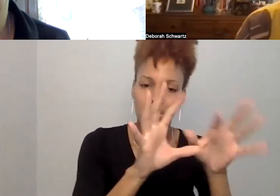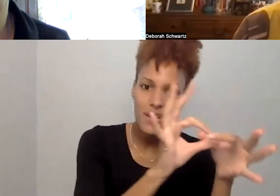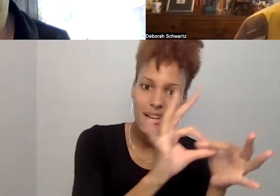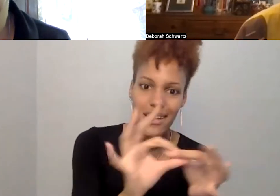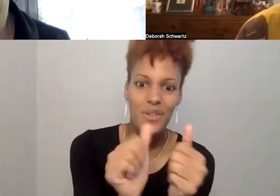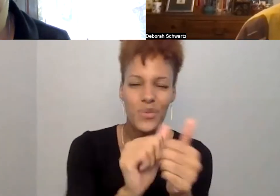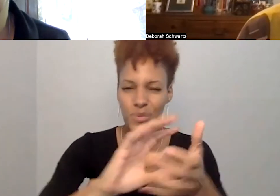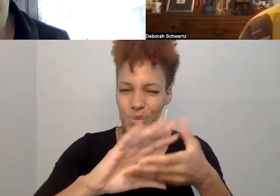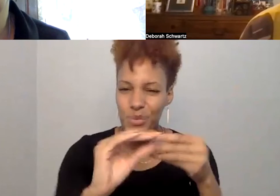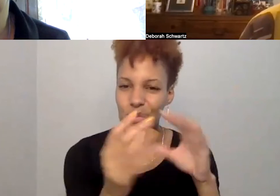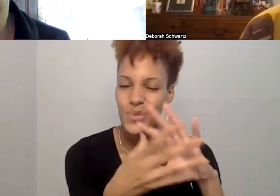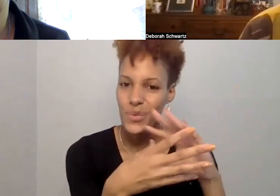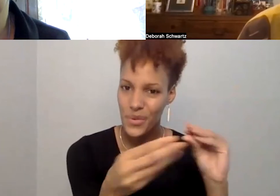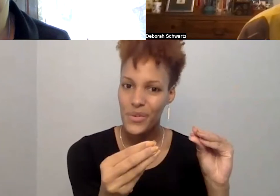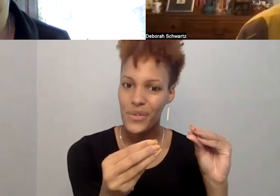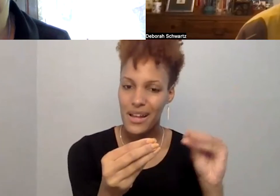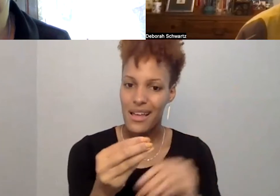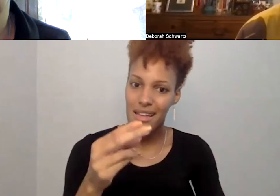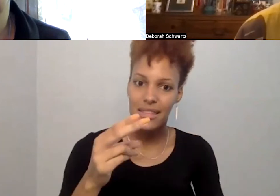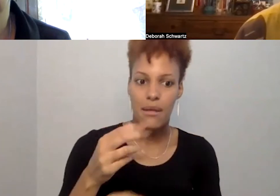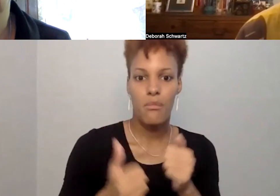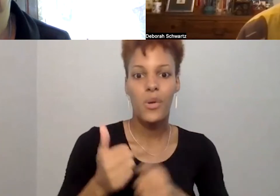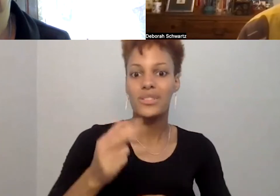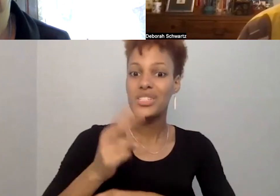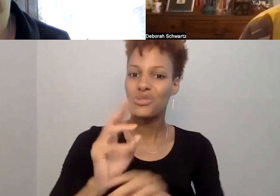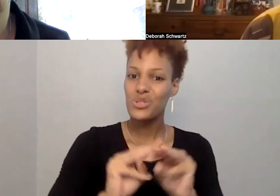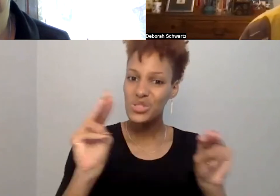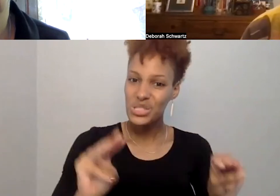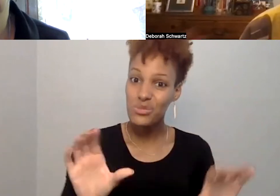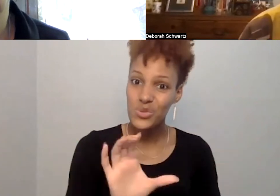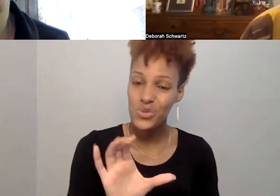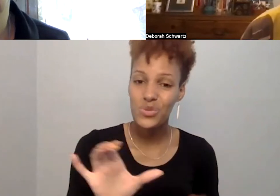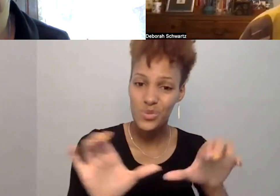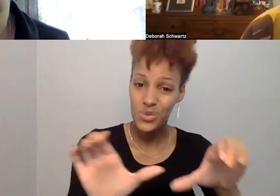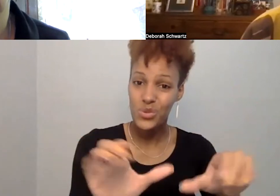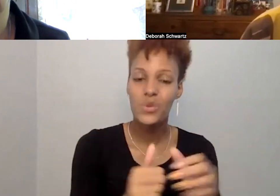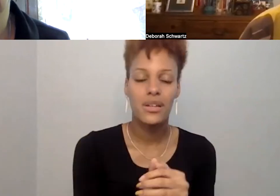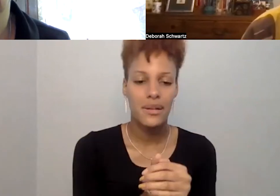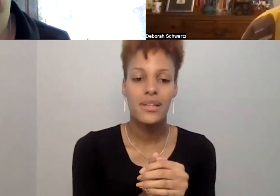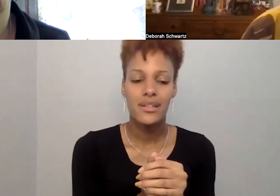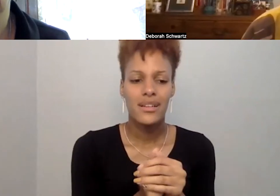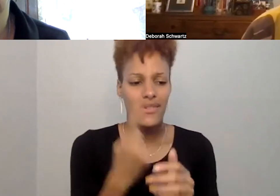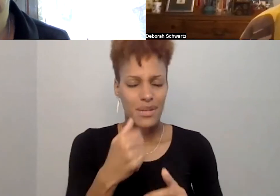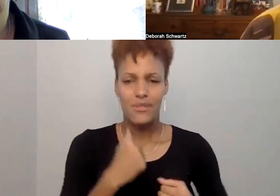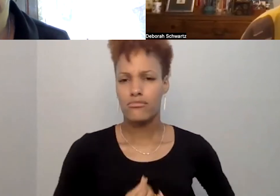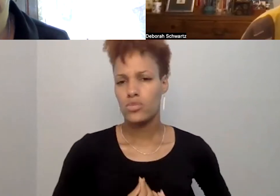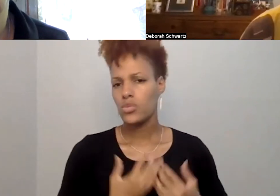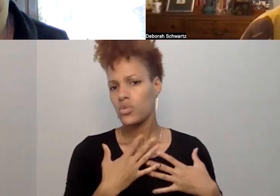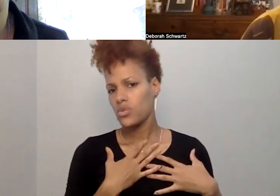storytelling that that history museums do, and it was very moving to me to see how many people came